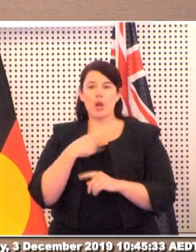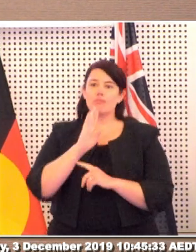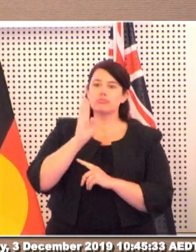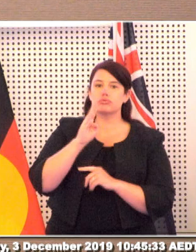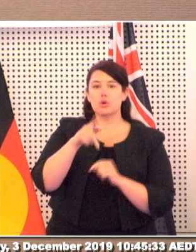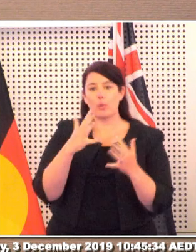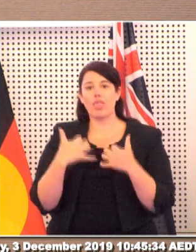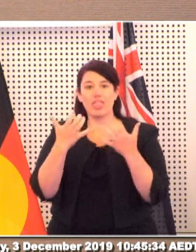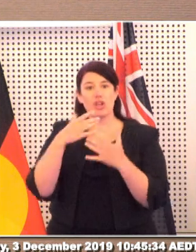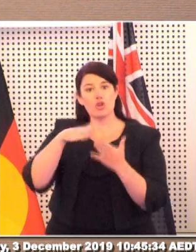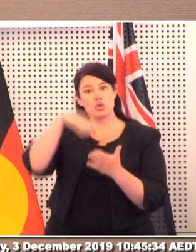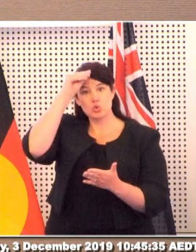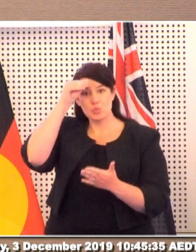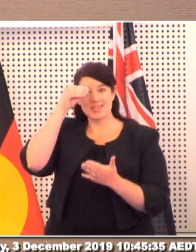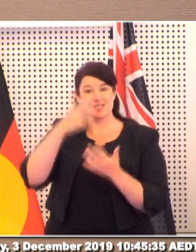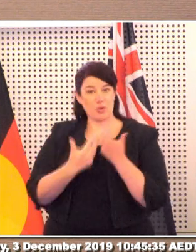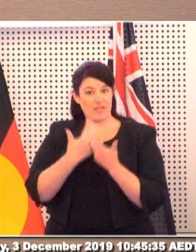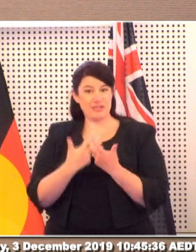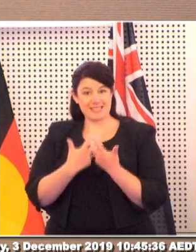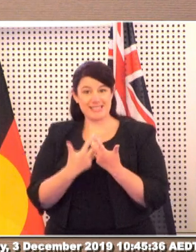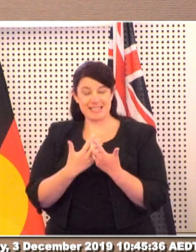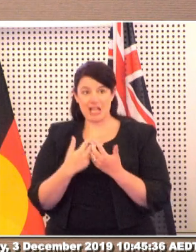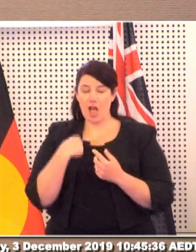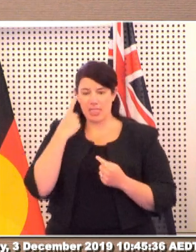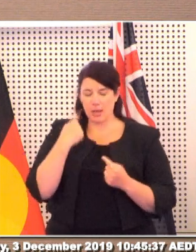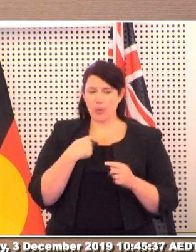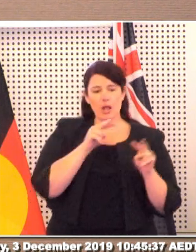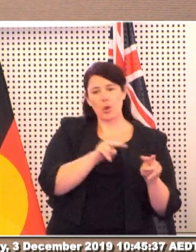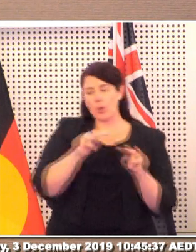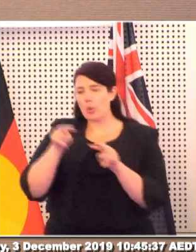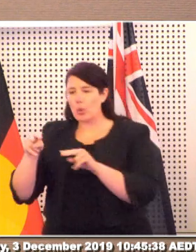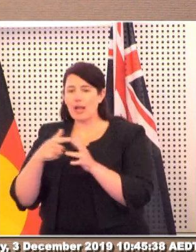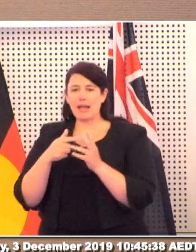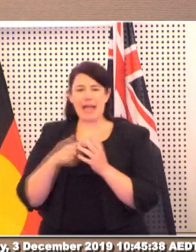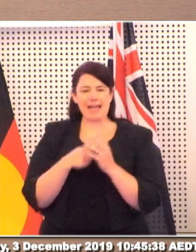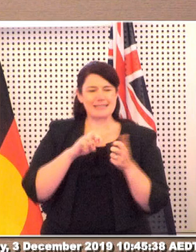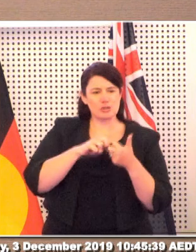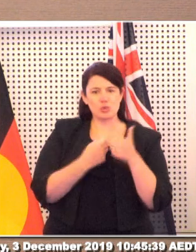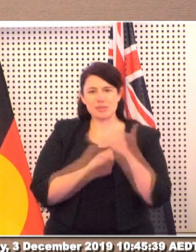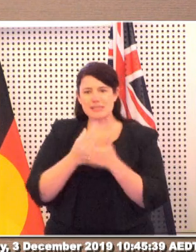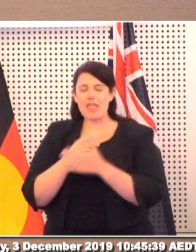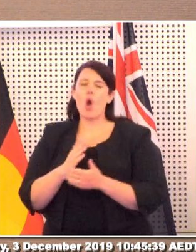understand this, because I think we often look at these things and we think, “Oh, okay, but they’re happening in a group home or they’re happening